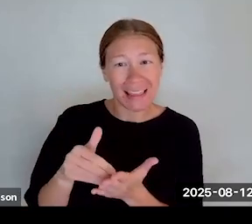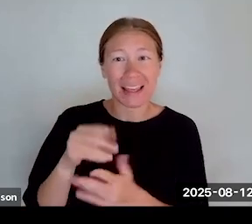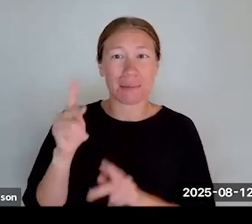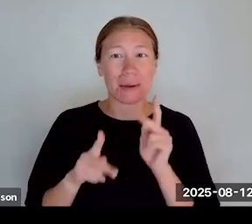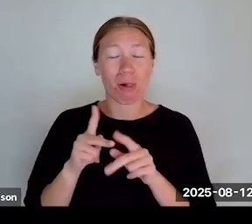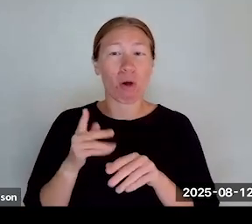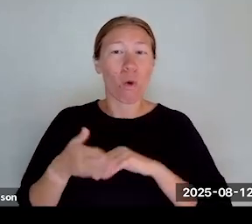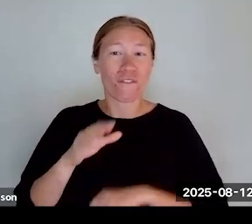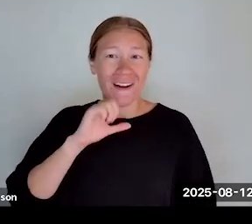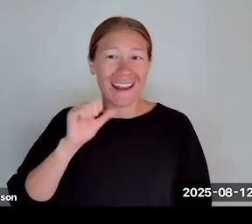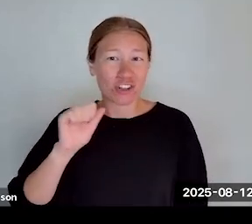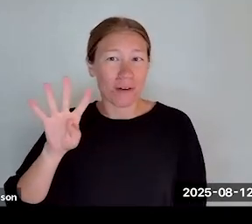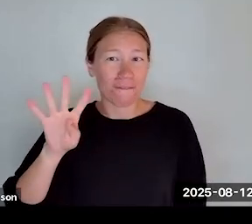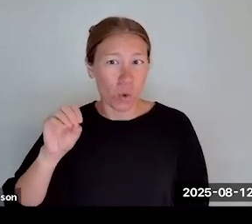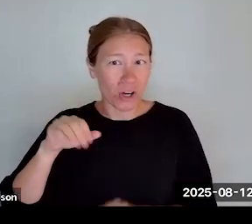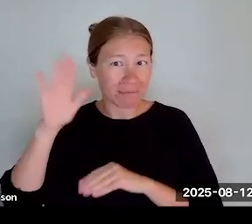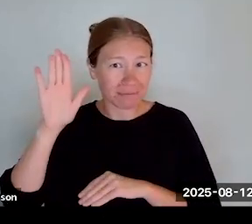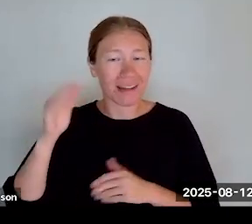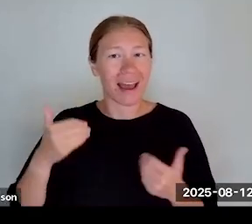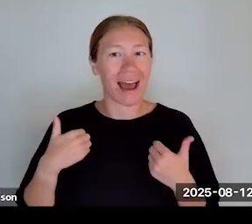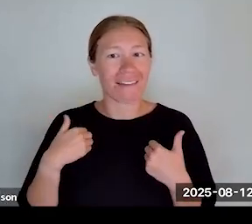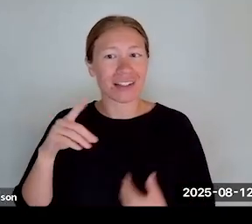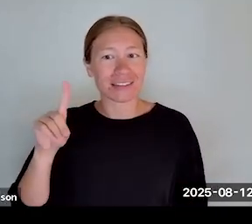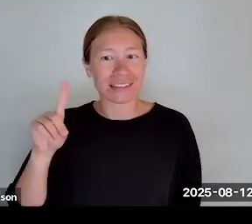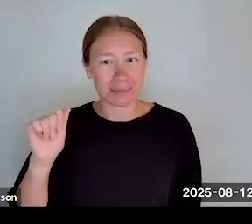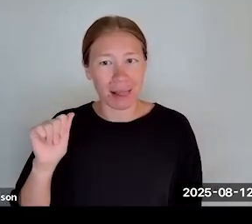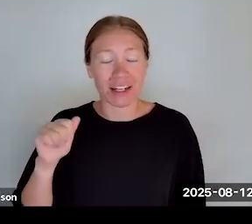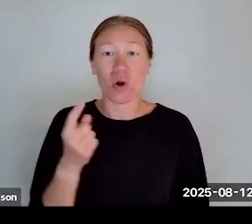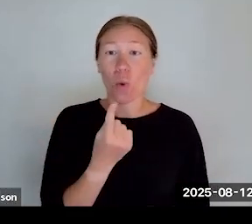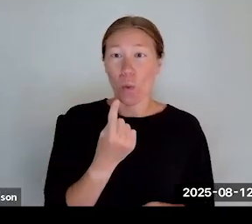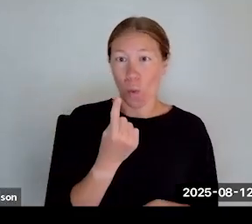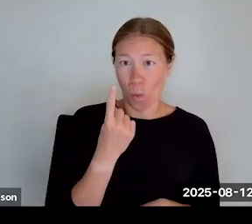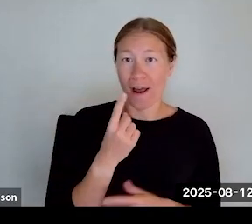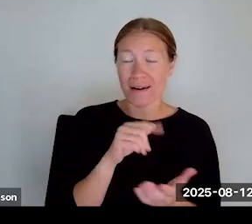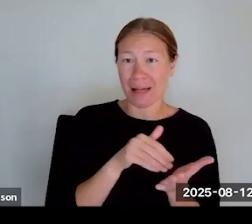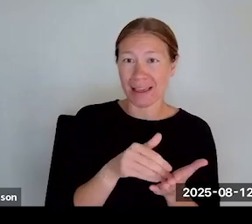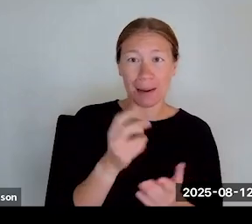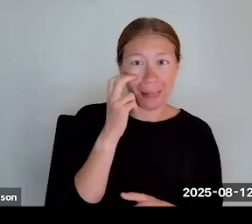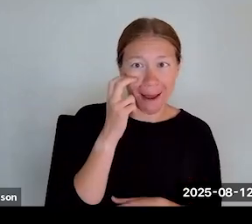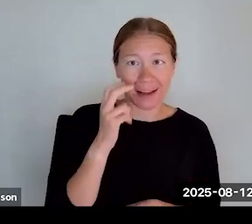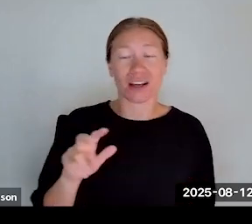have visual disabilities, 1 million of which are blind, and 3 million of which have a visual disability